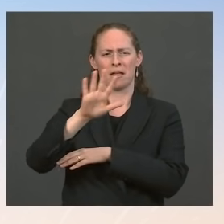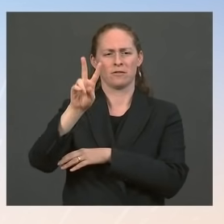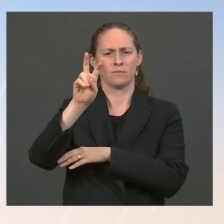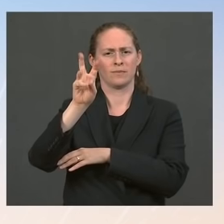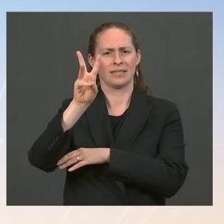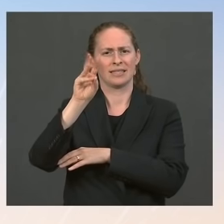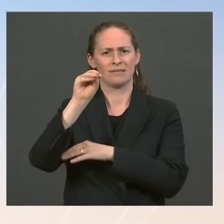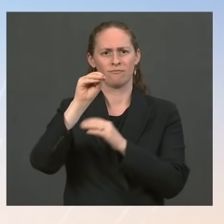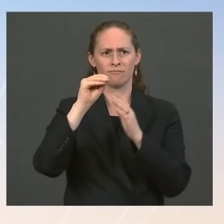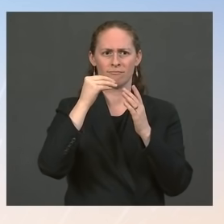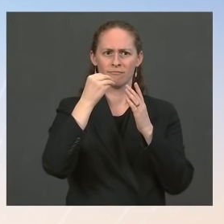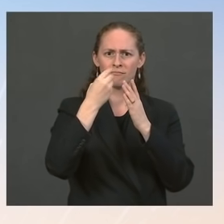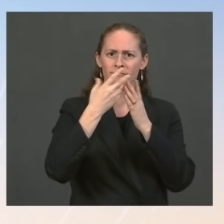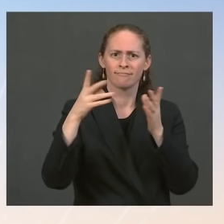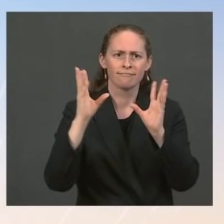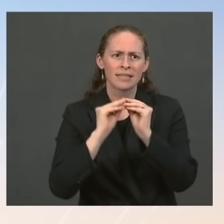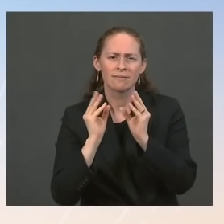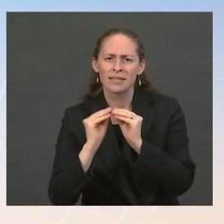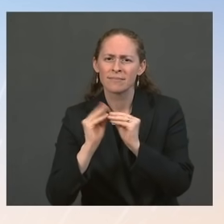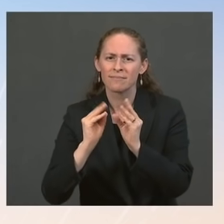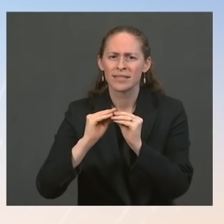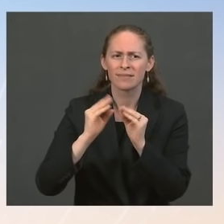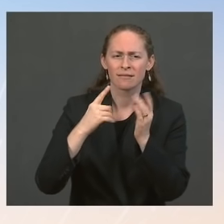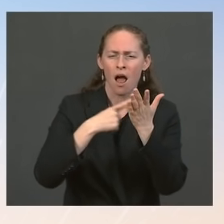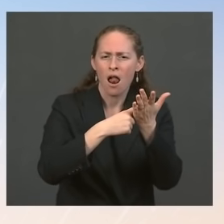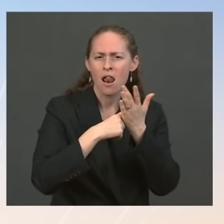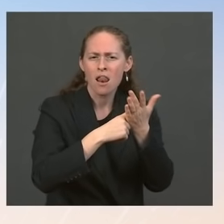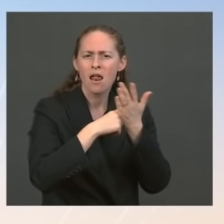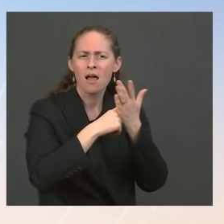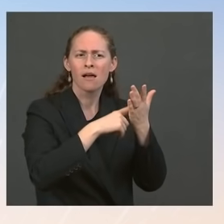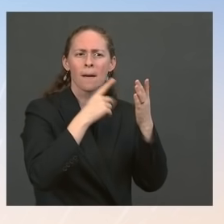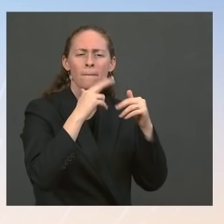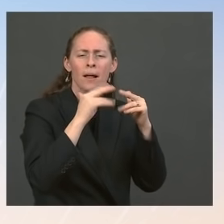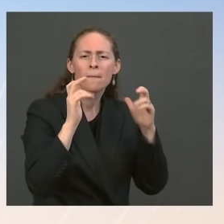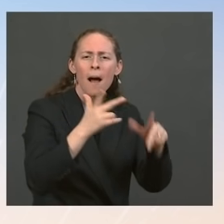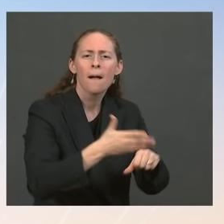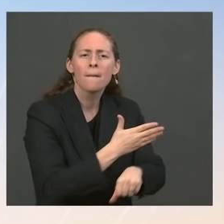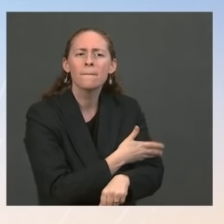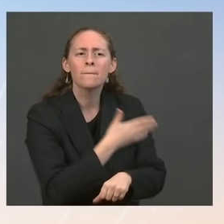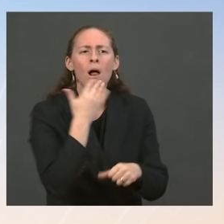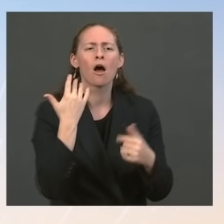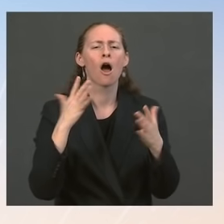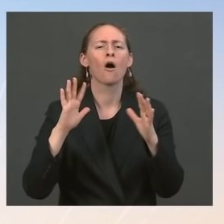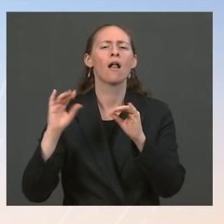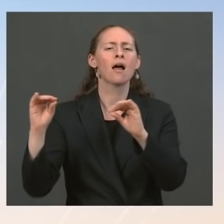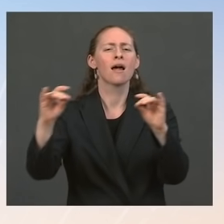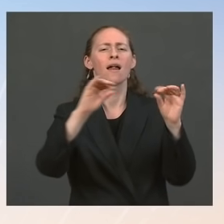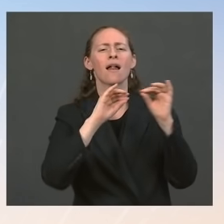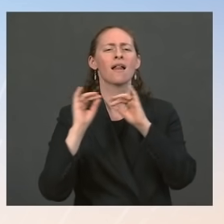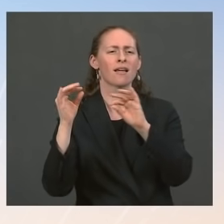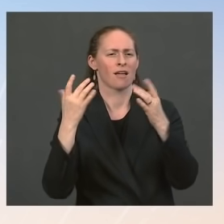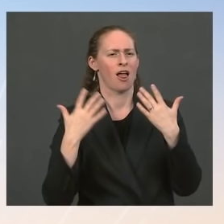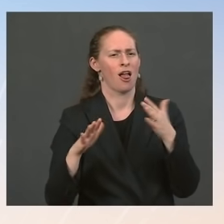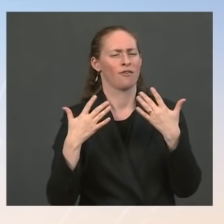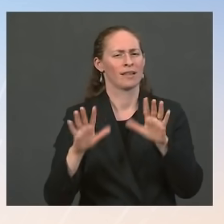We've done 50 briefings with different departments on policy components. The President proposed the entirety of this agenda.